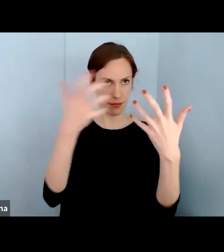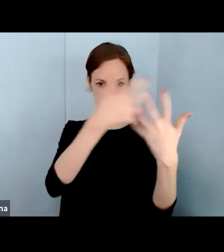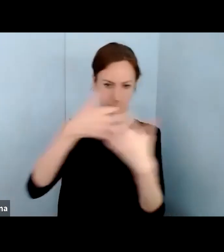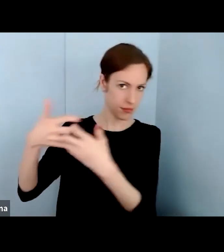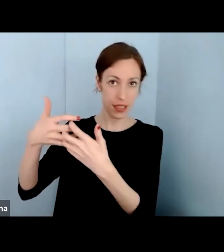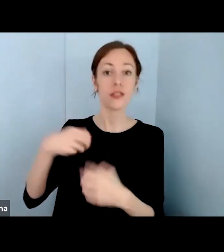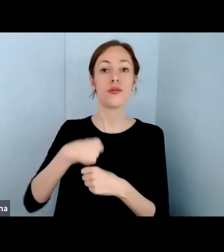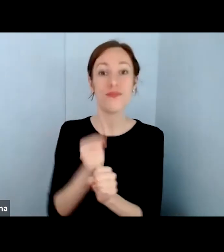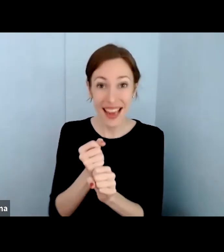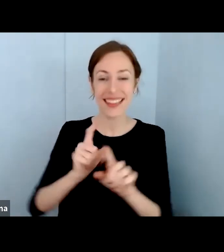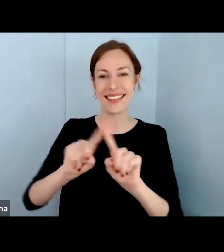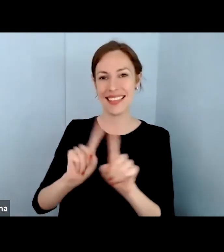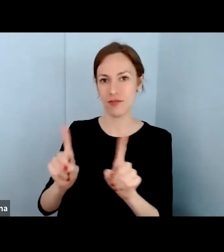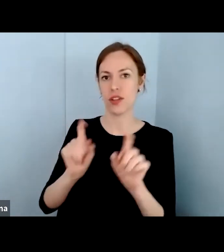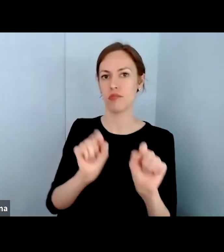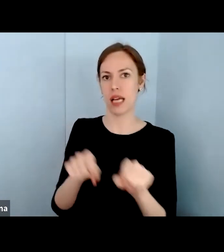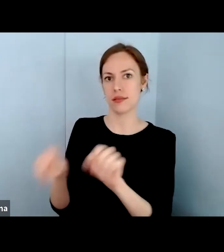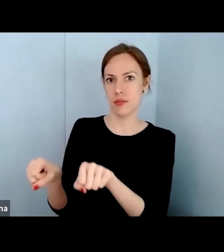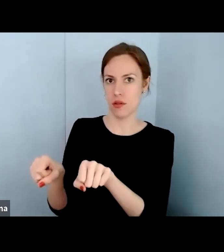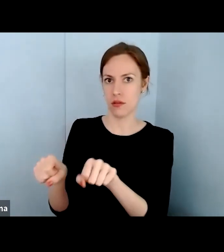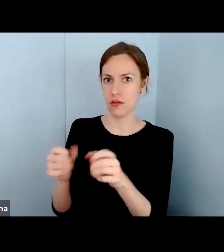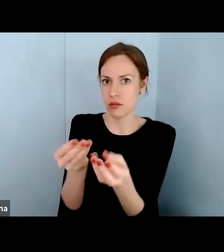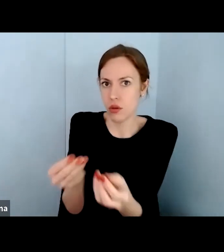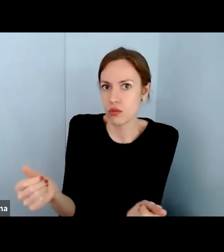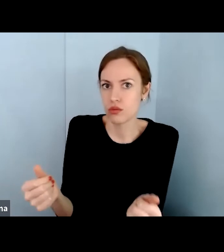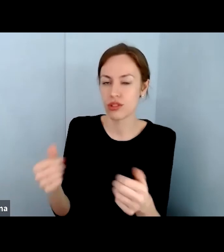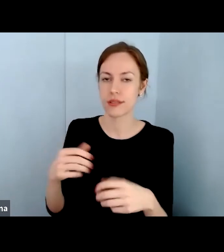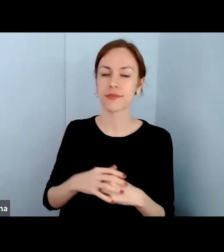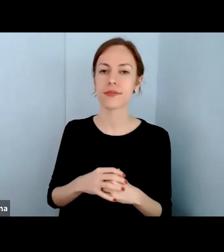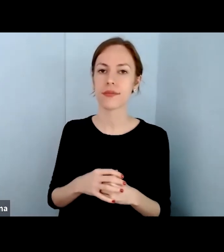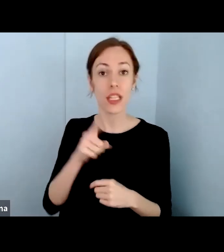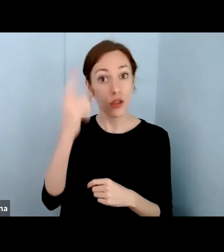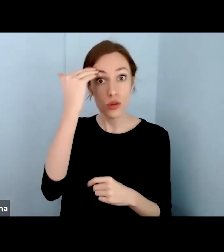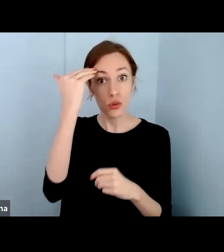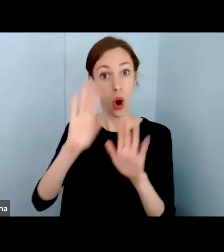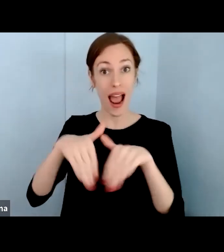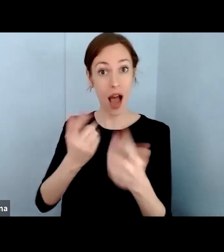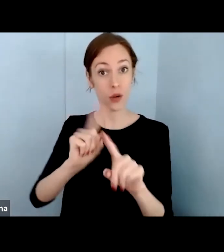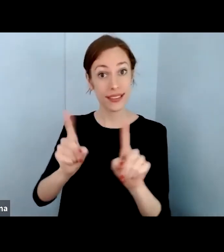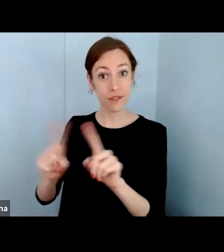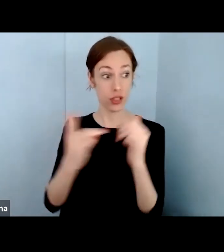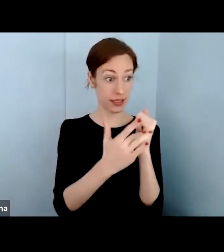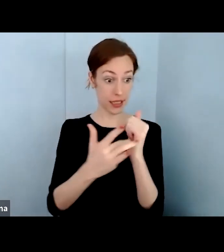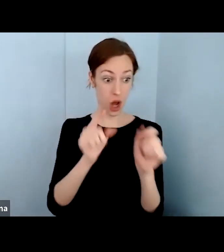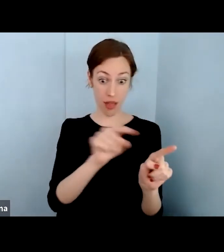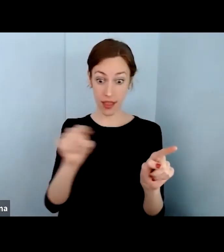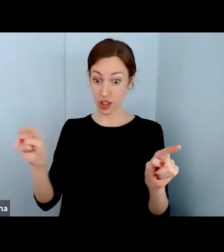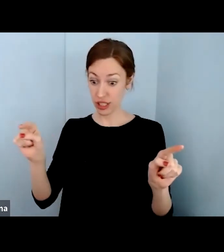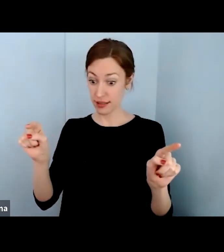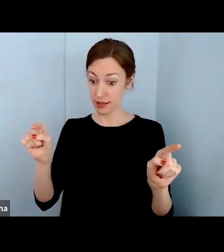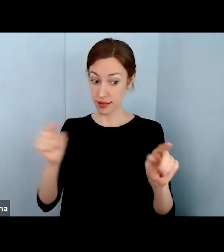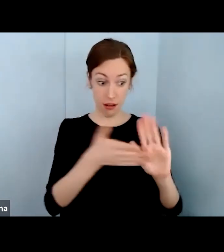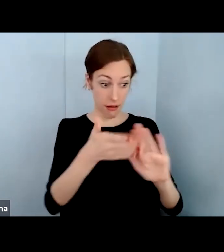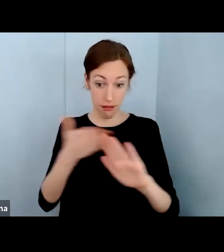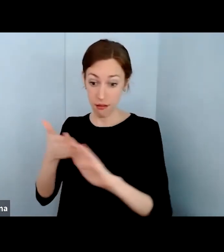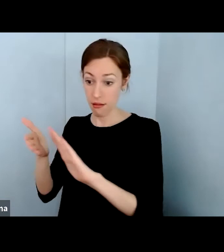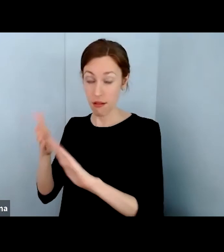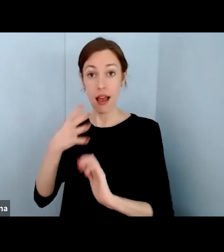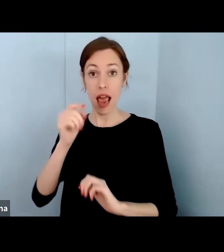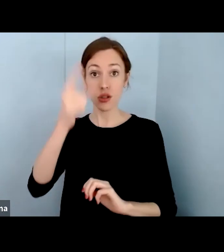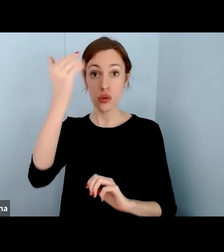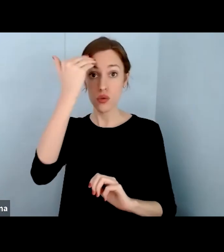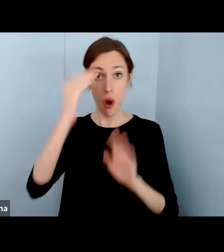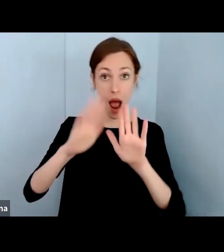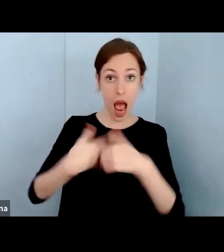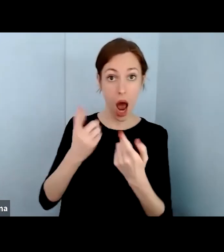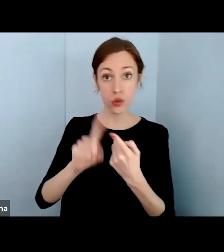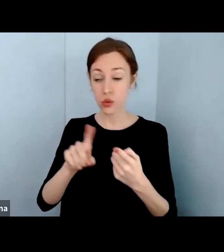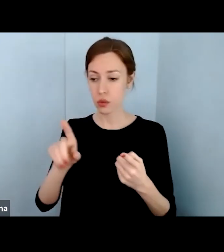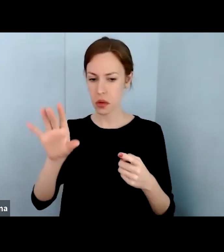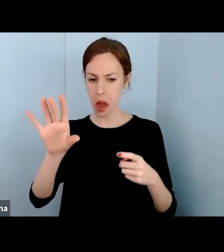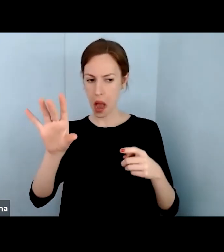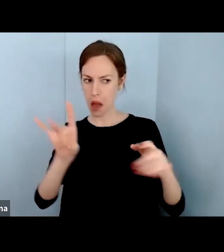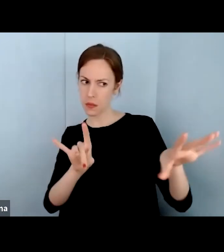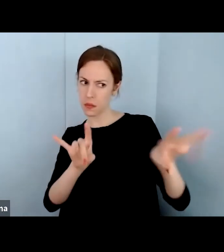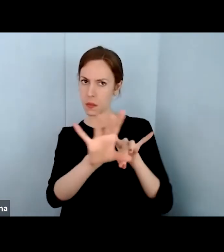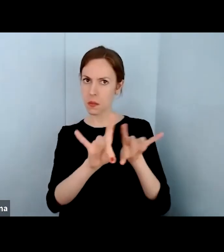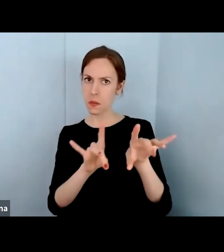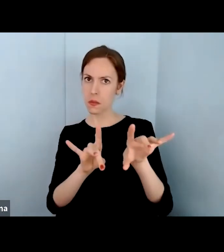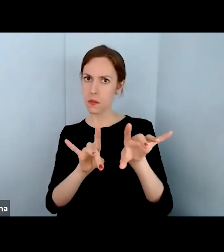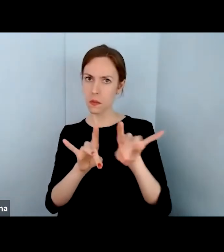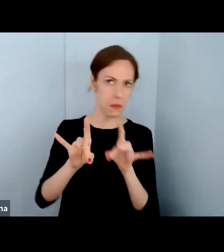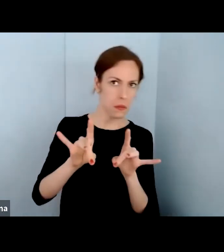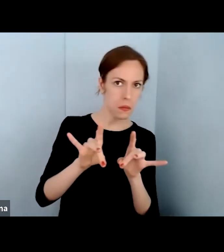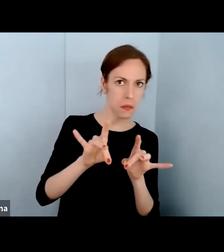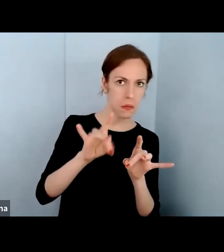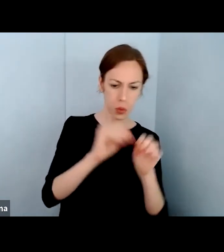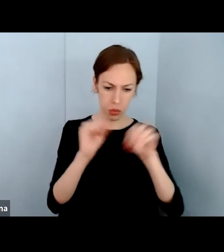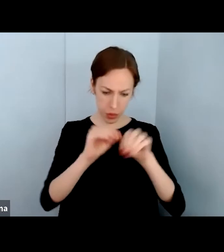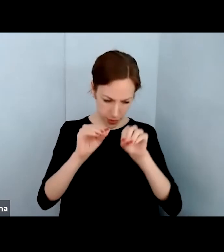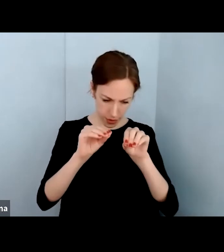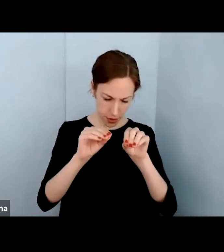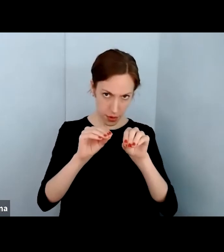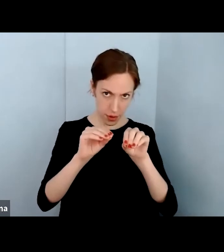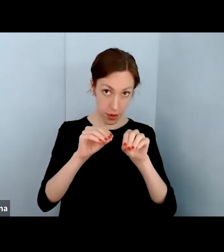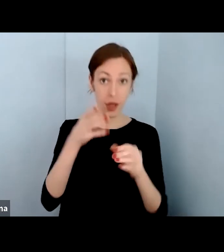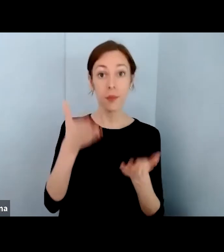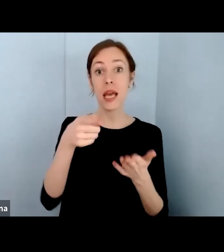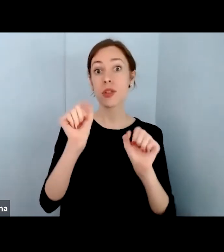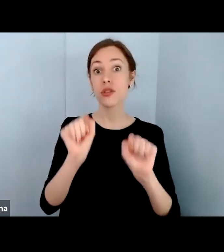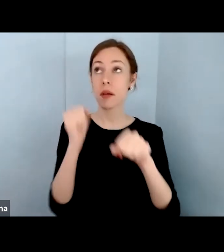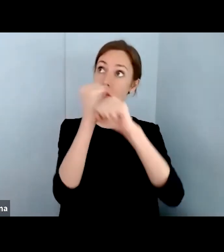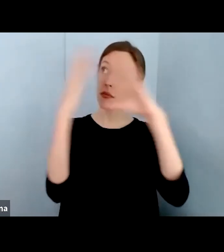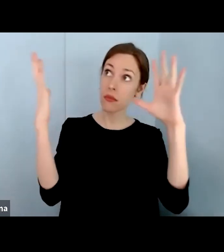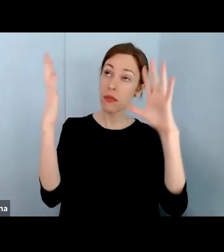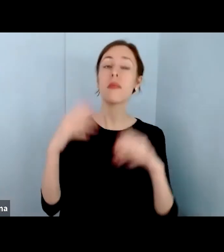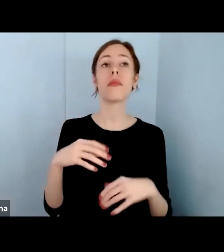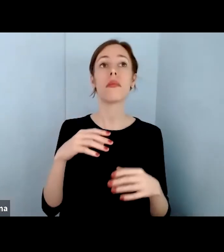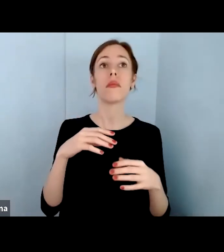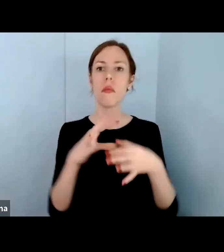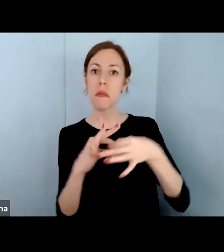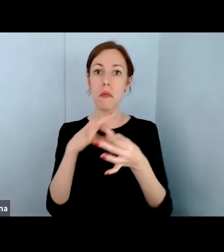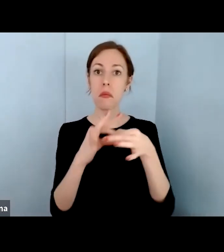And so if you know how technologies work and you know how they can be layered together and remix, you can get an idea and approximation about how they may coordinate small groups may coordinate to have big impacts.